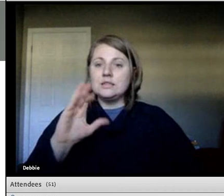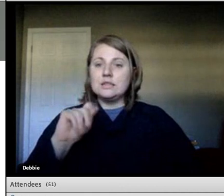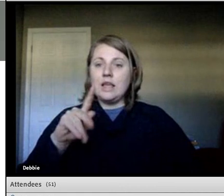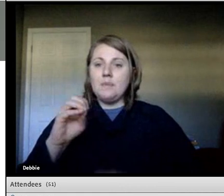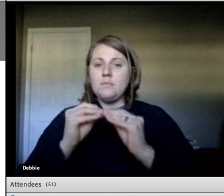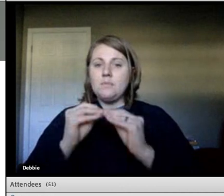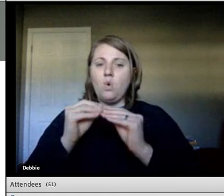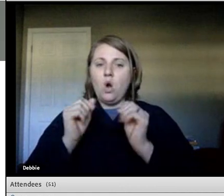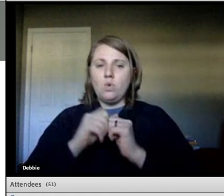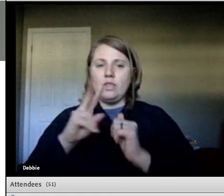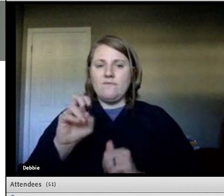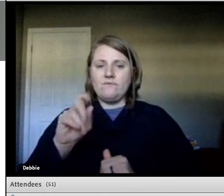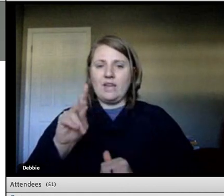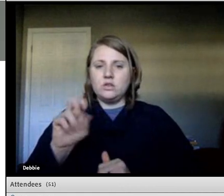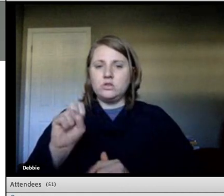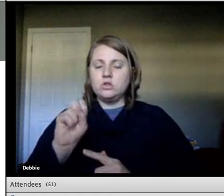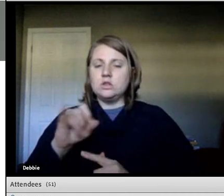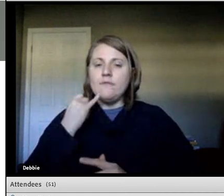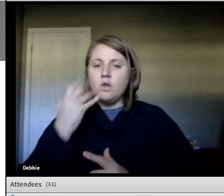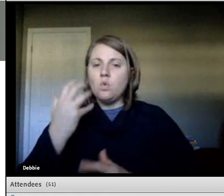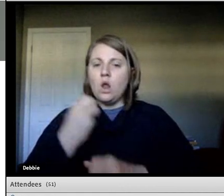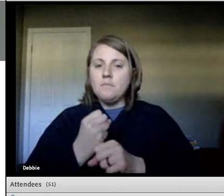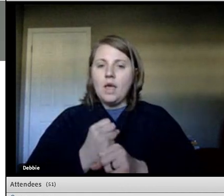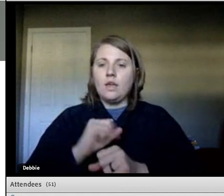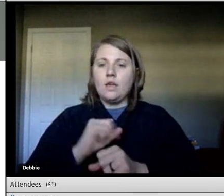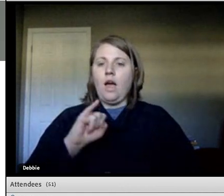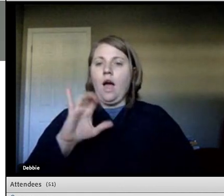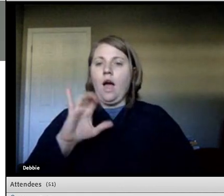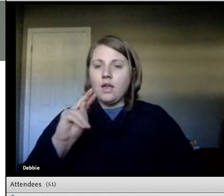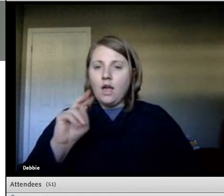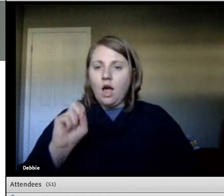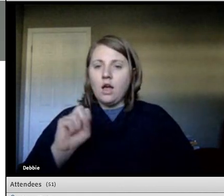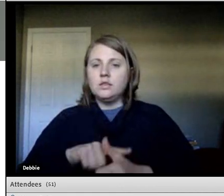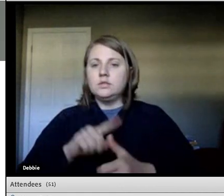you want to make graphics, not a photo so much as --